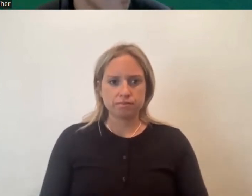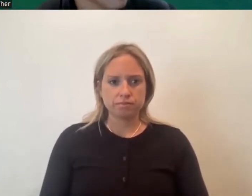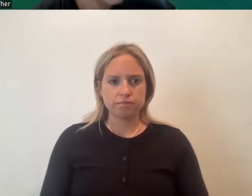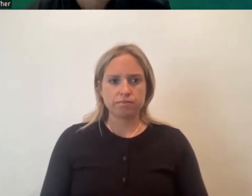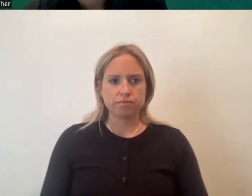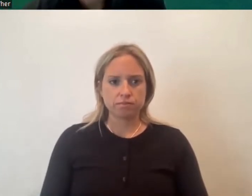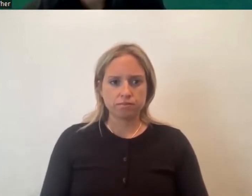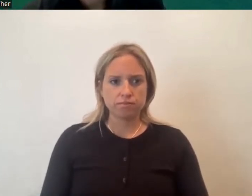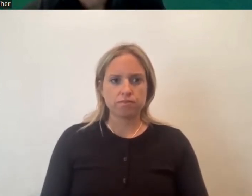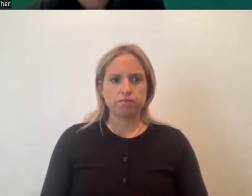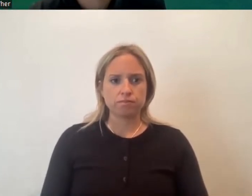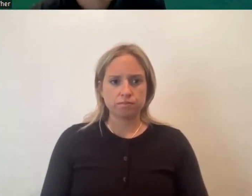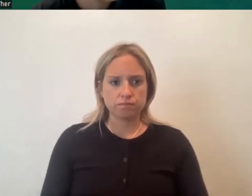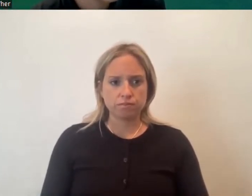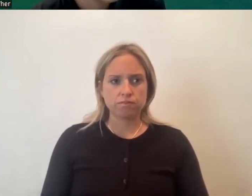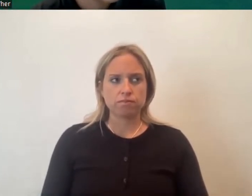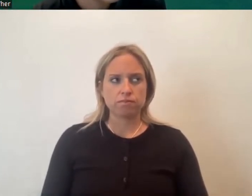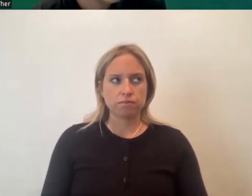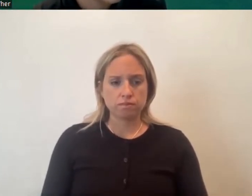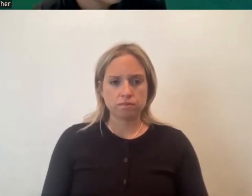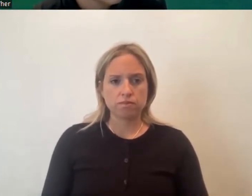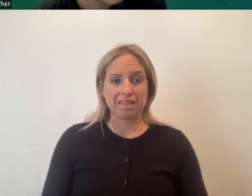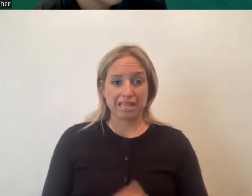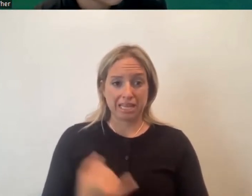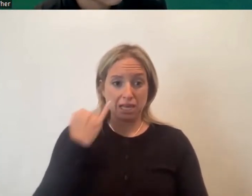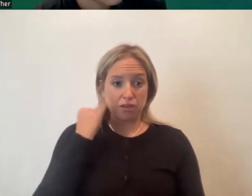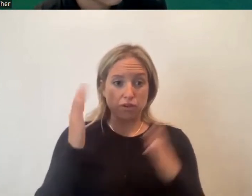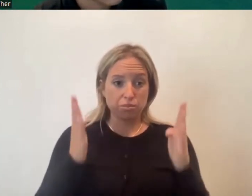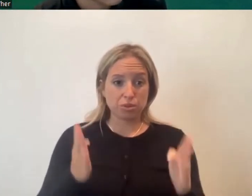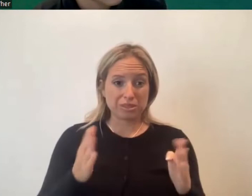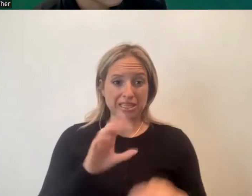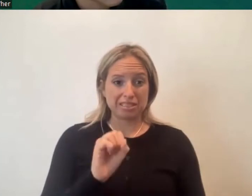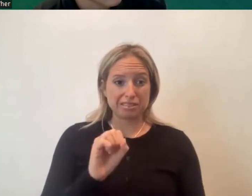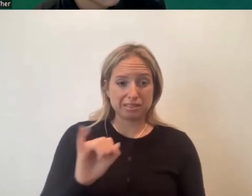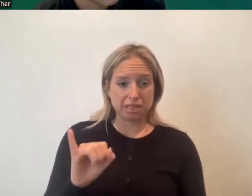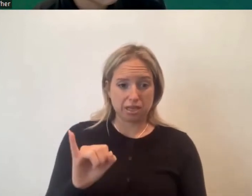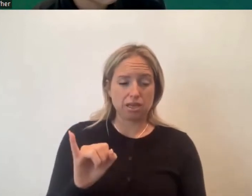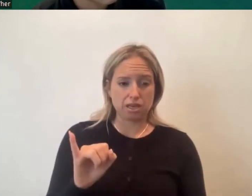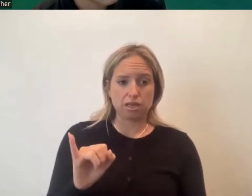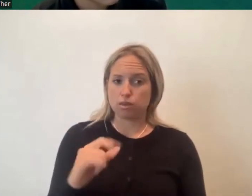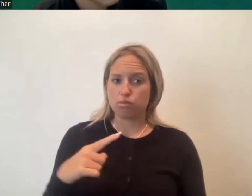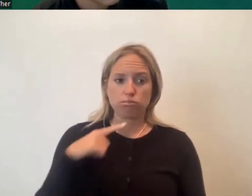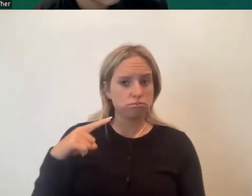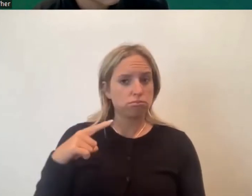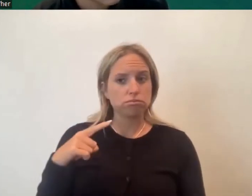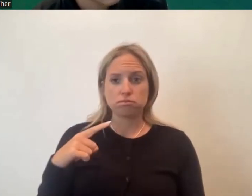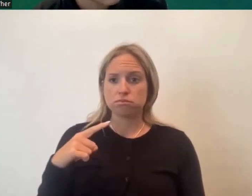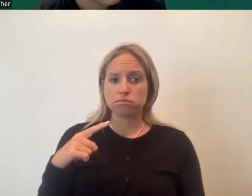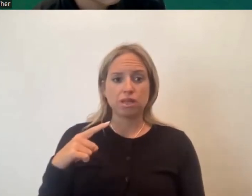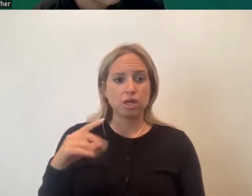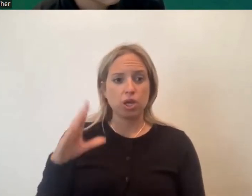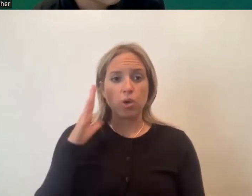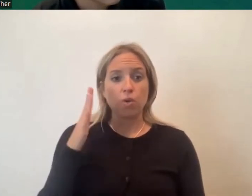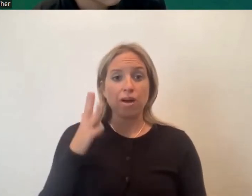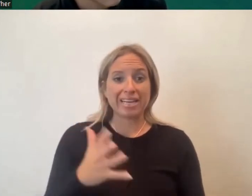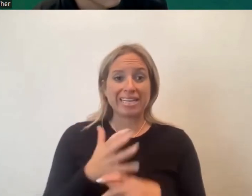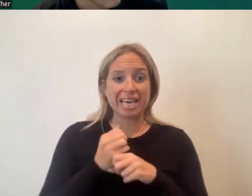So if the person is getting SSI, they would automatically be getting Title 2 disability